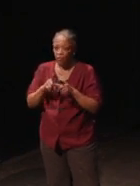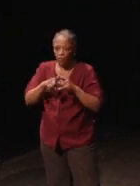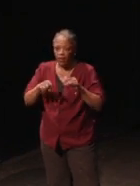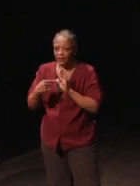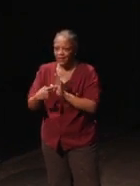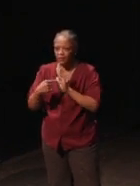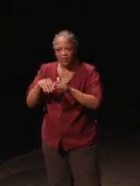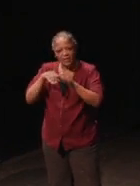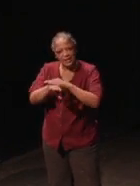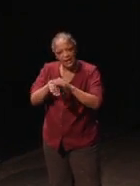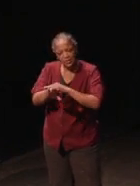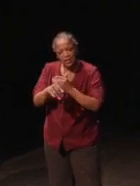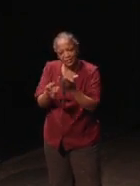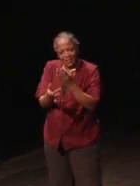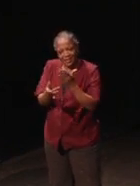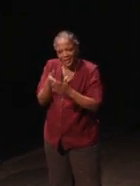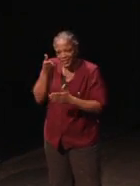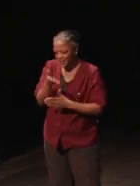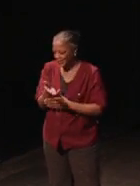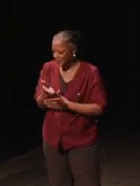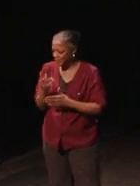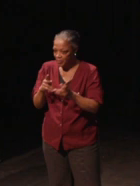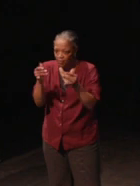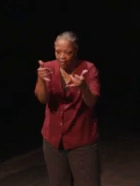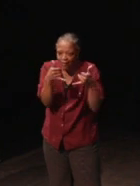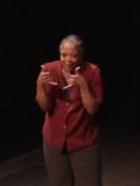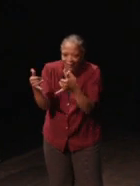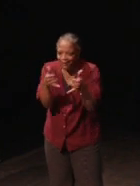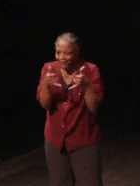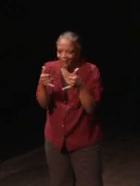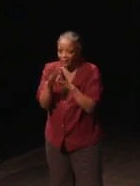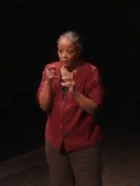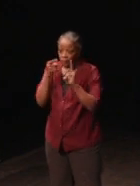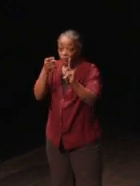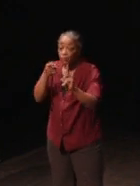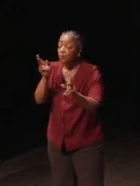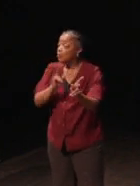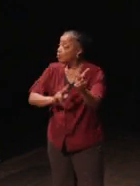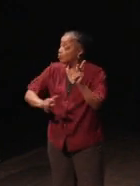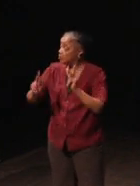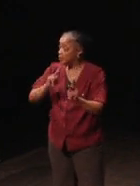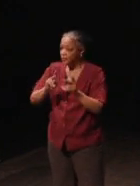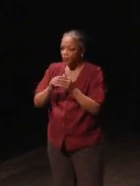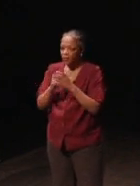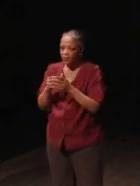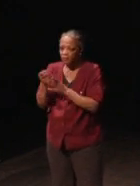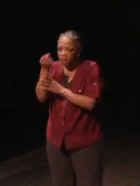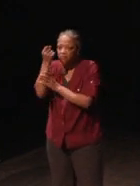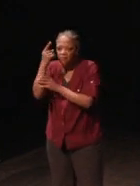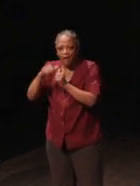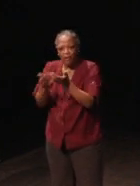accessibility technology they have for people to play with. It's basically aims at giving people insight into how this technology works,